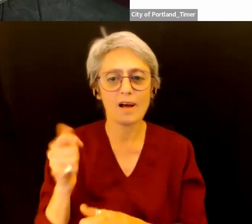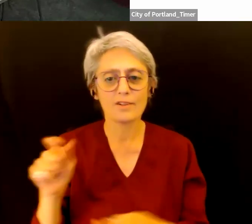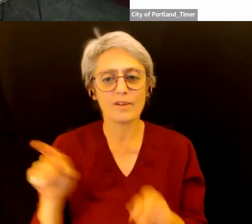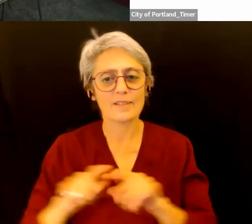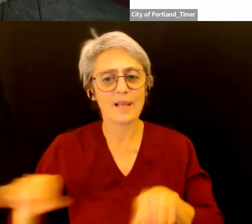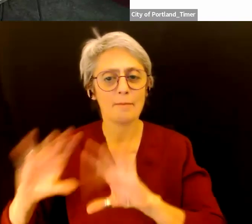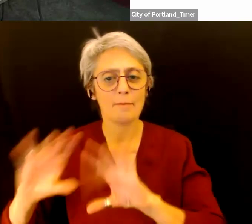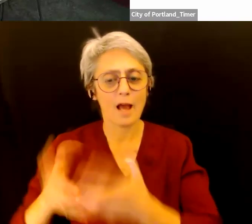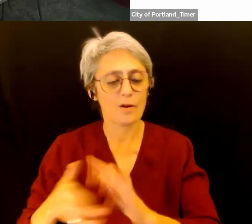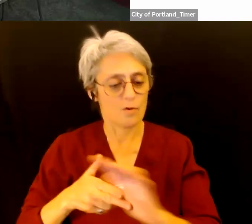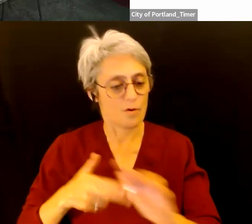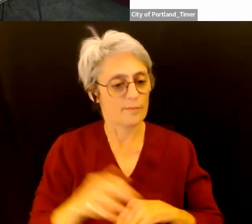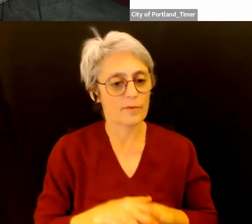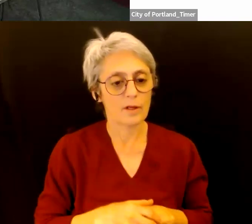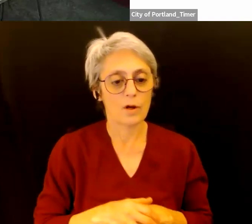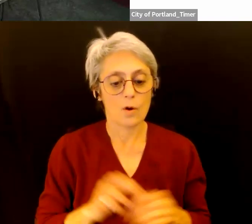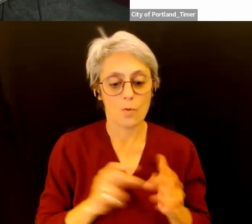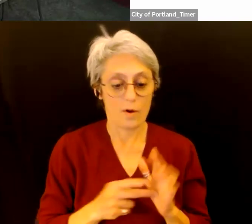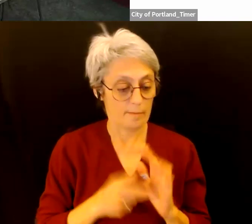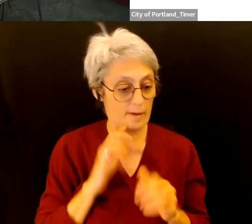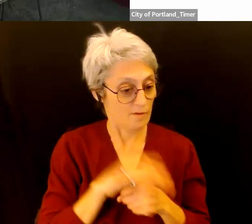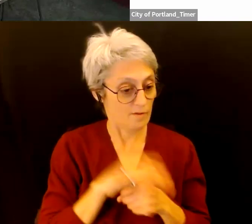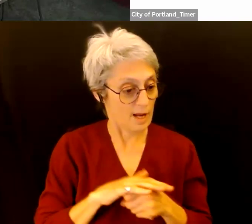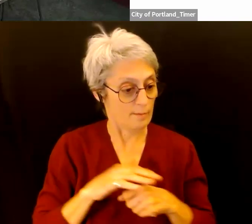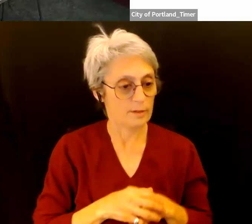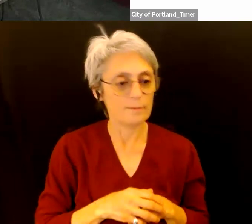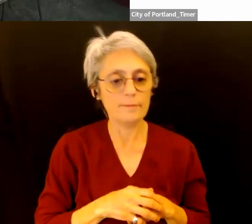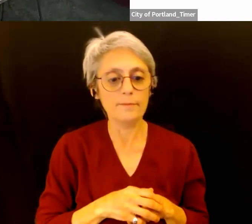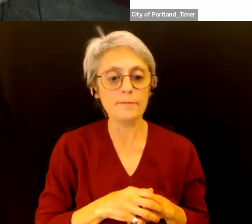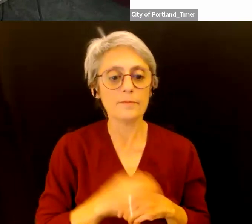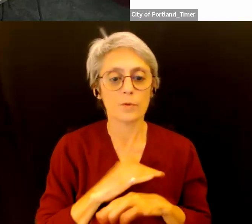What they mean to our neighborhood. We don't have a rec center or a pool.